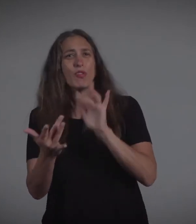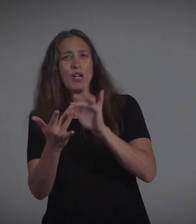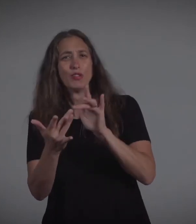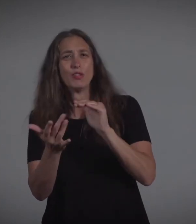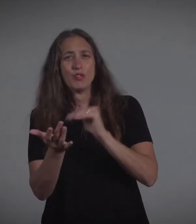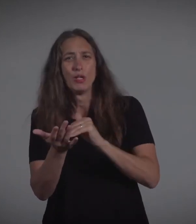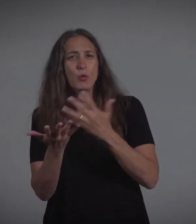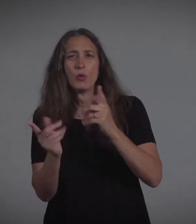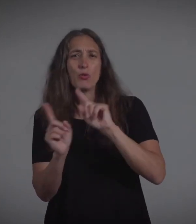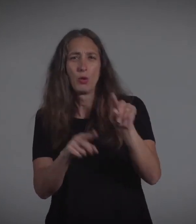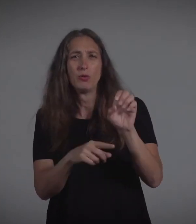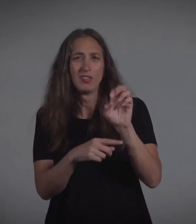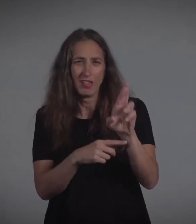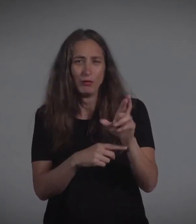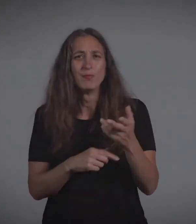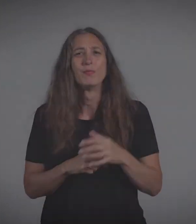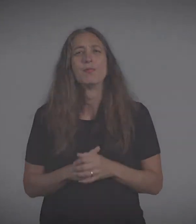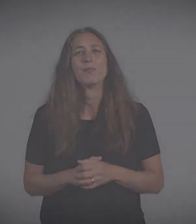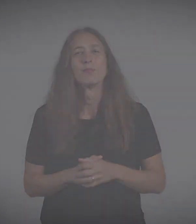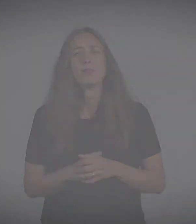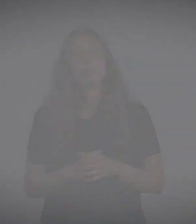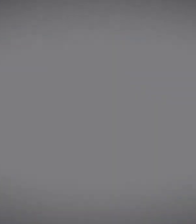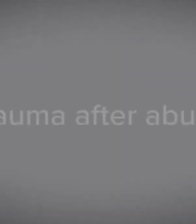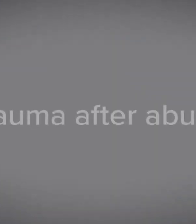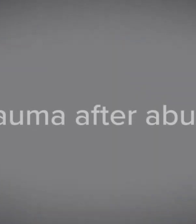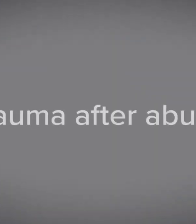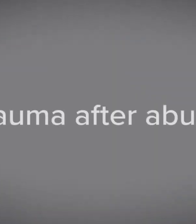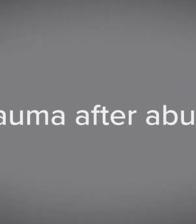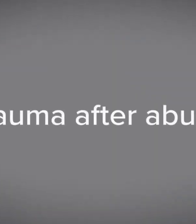or other care, contact your doctor or go to the ER.